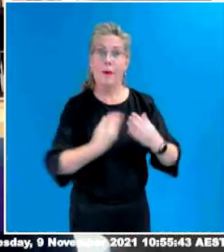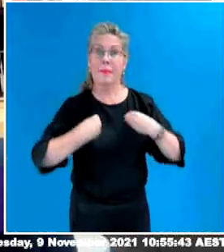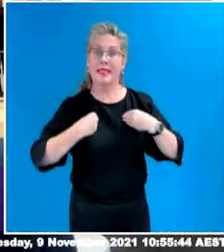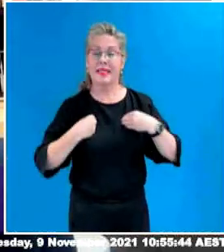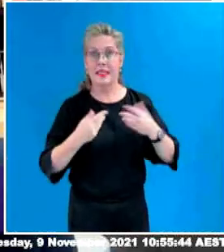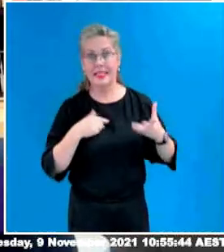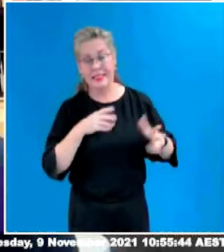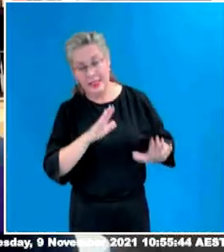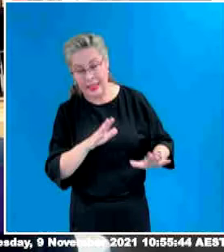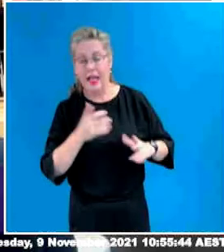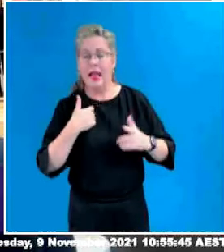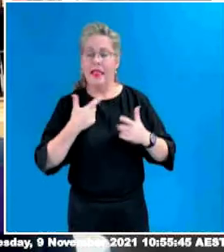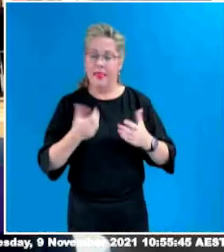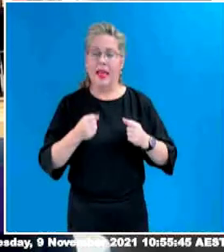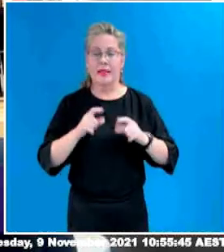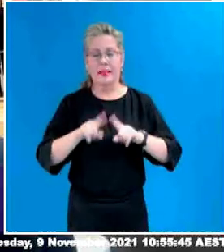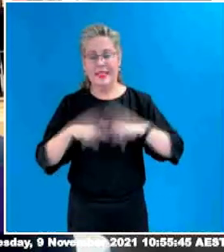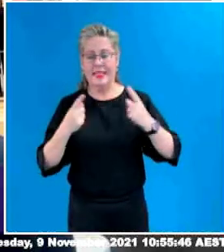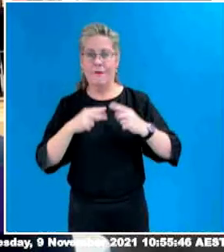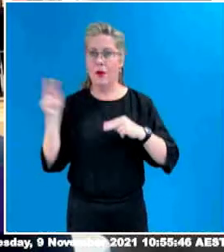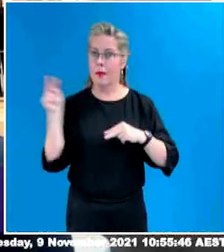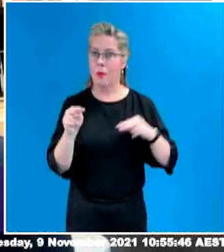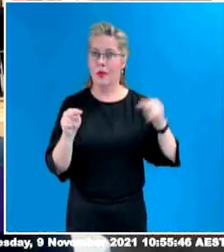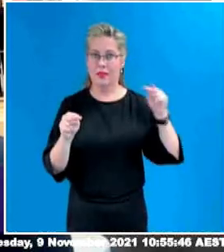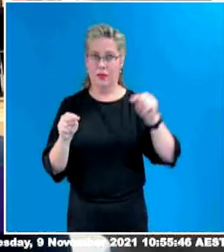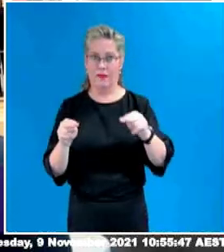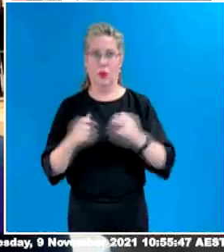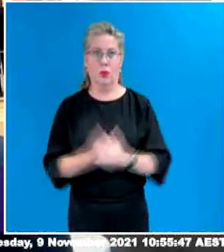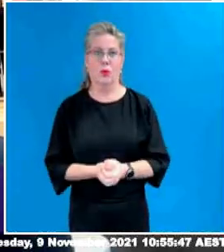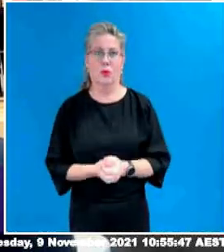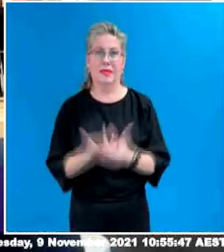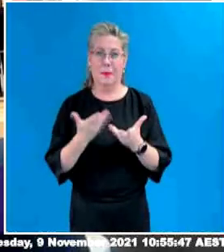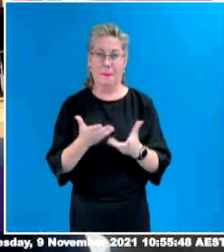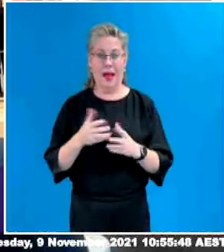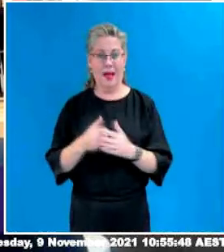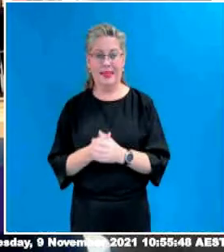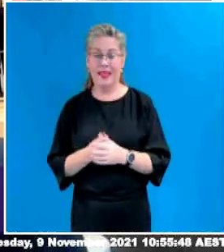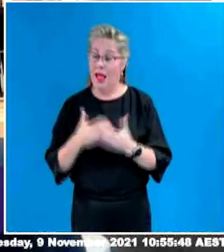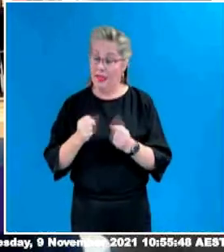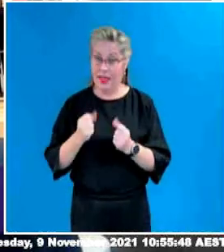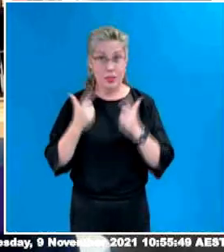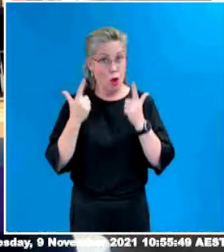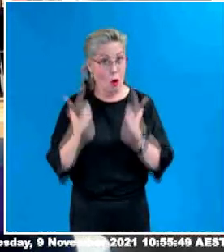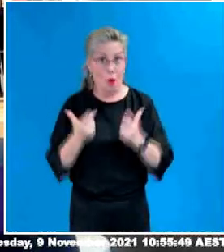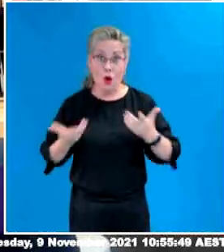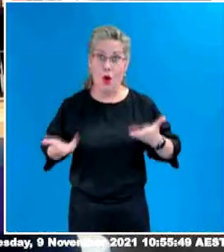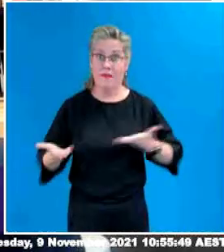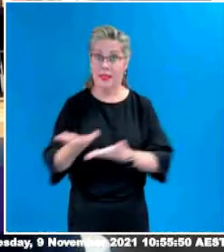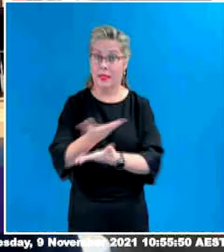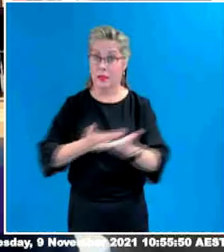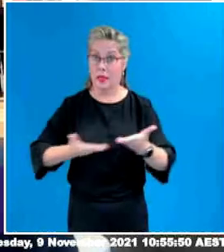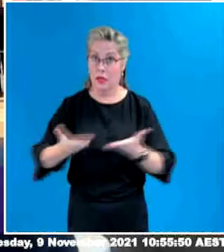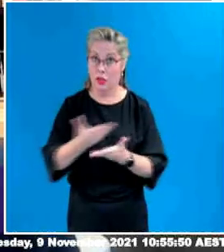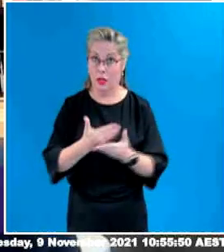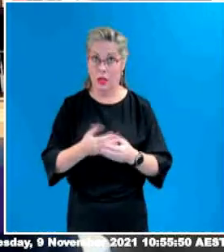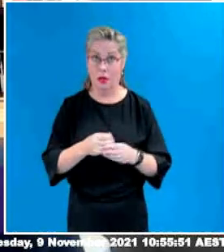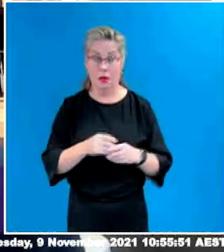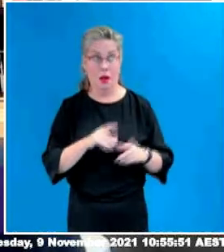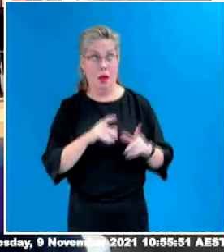to human rights. There is more discursive, more divisive debate about whether they are obligations or responsibilities.